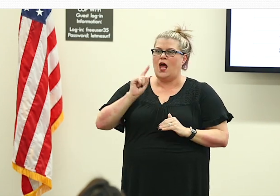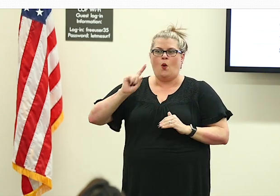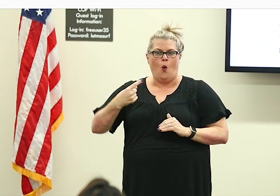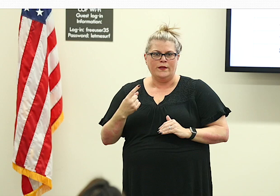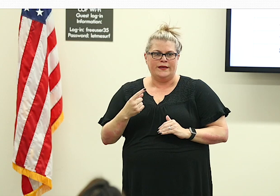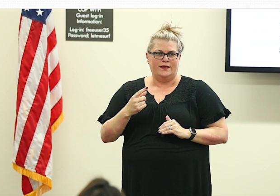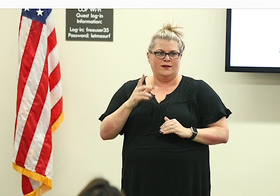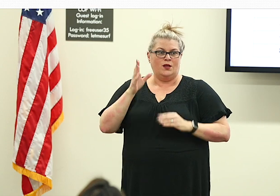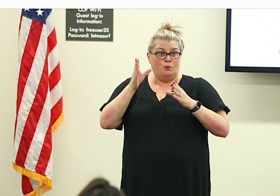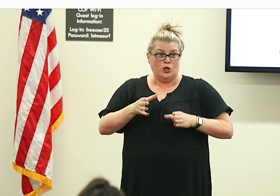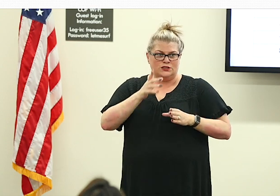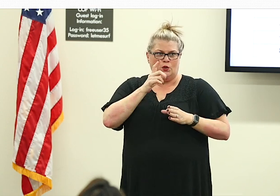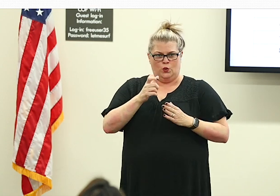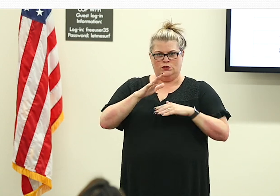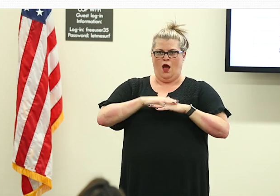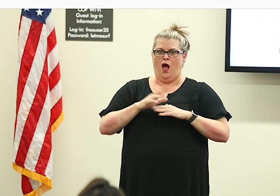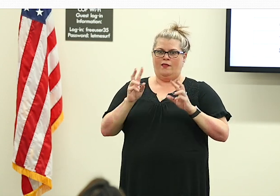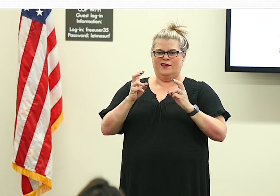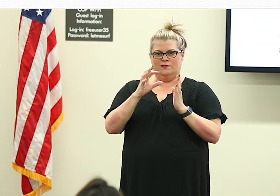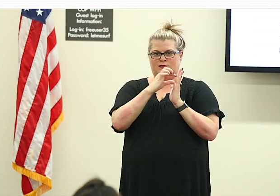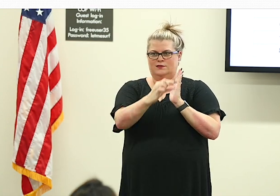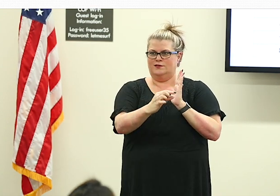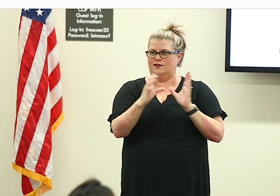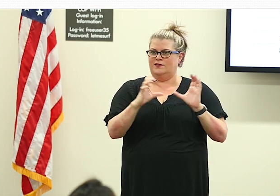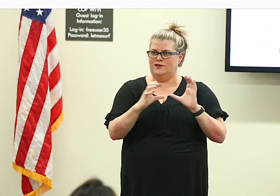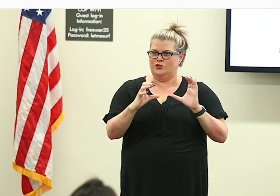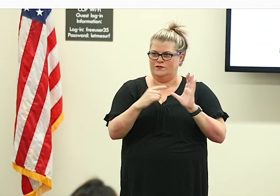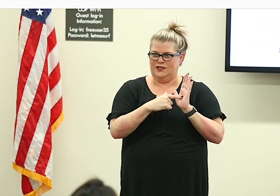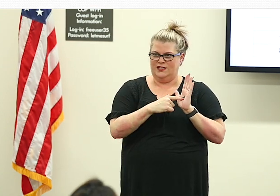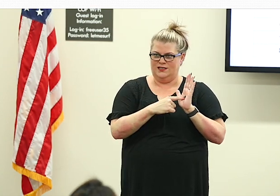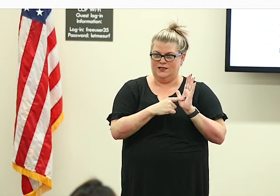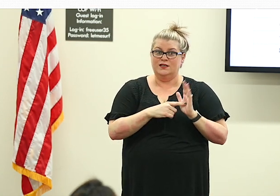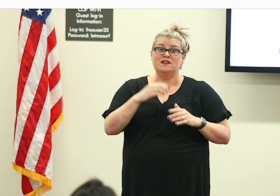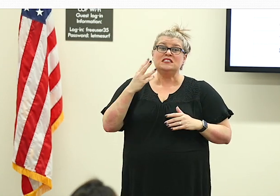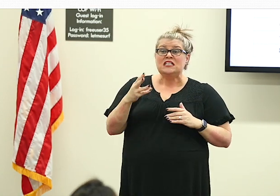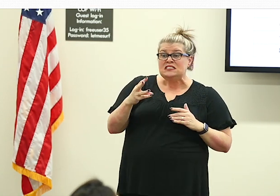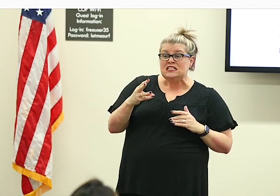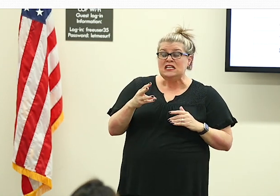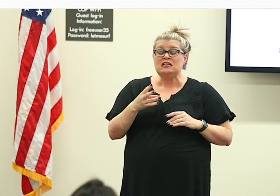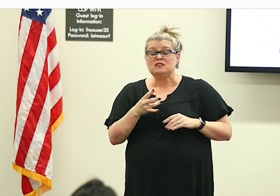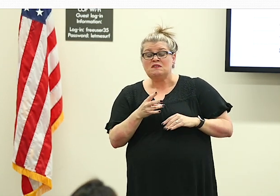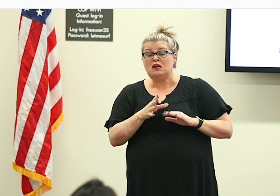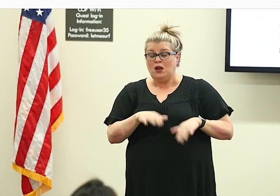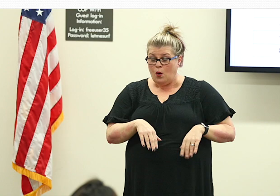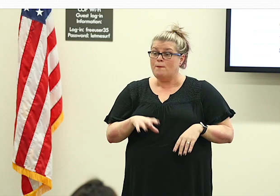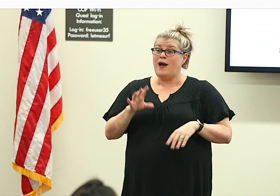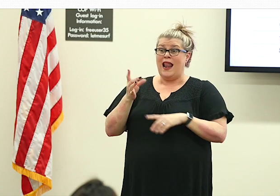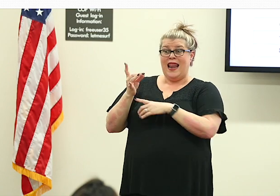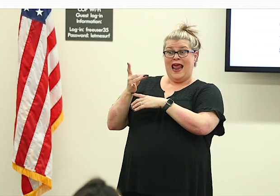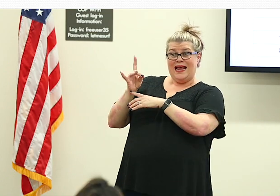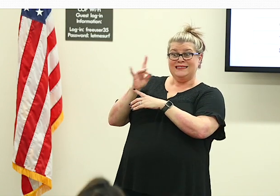So somebody who's 16 and earning income, we don't look at it. But somebody that's 18 and earning income, it's included.